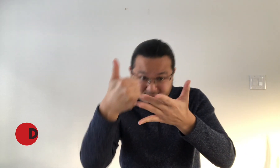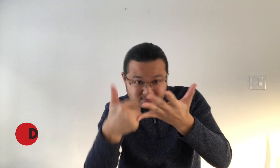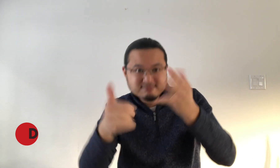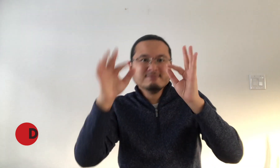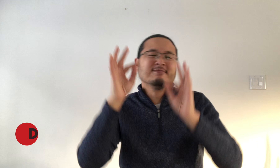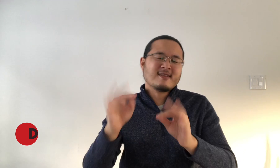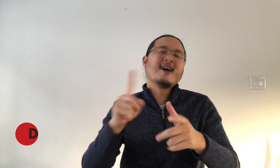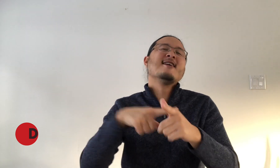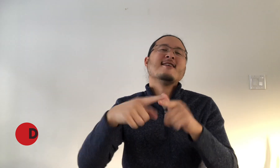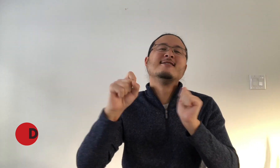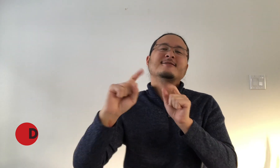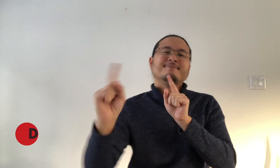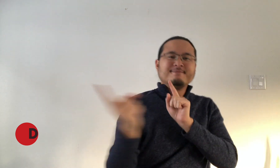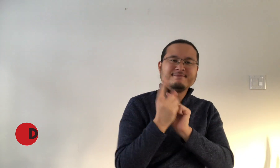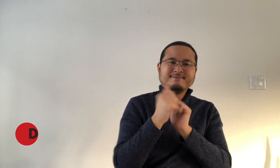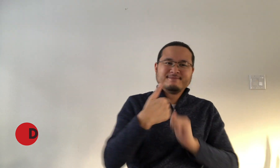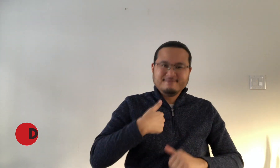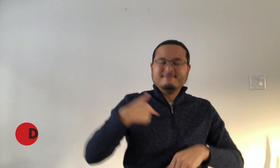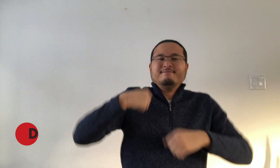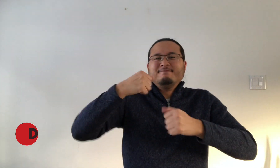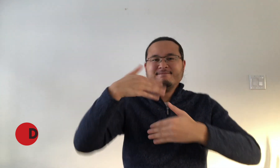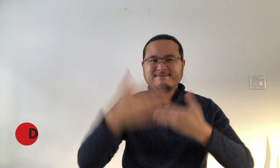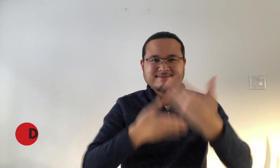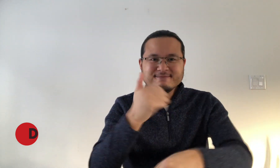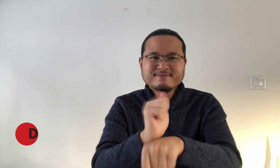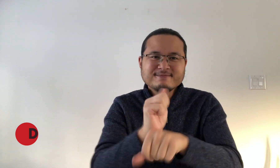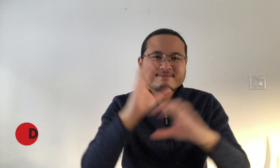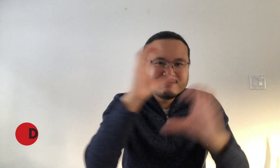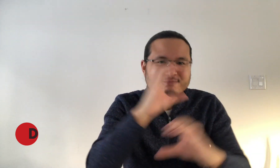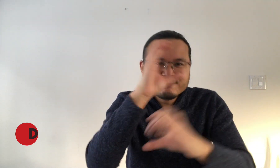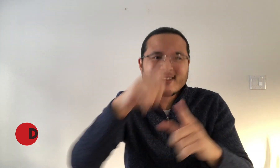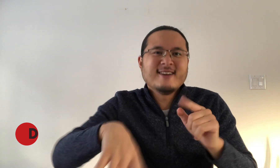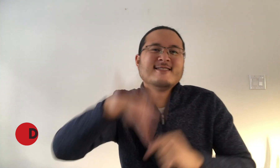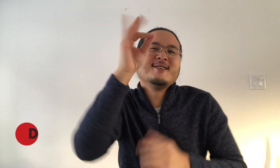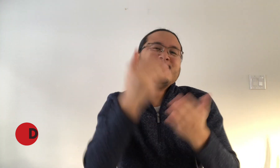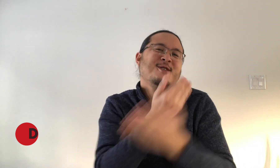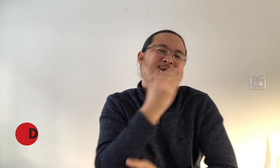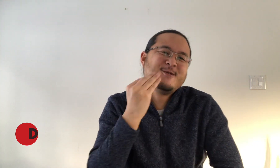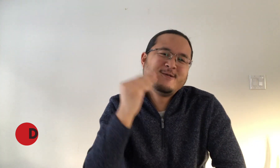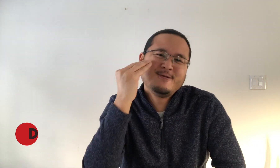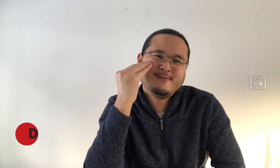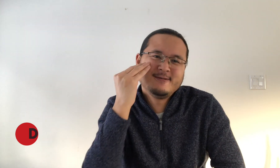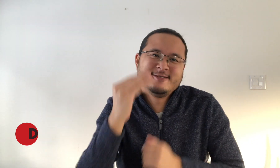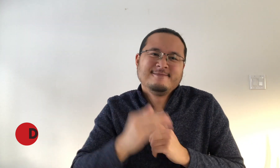then come and talk to me! I will work with you to find your new home!